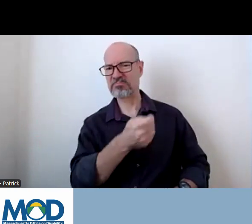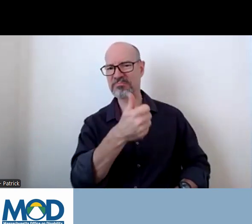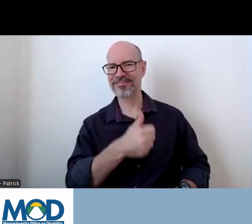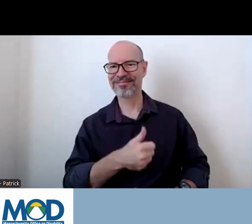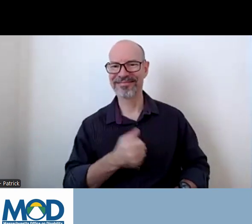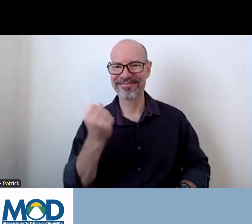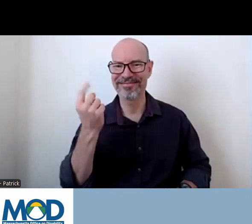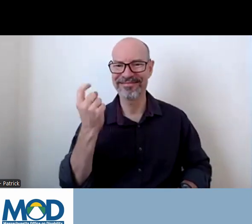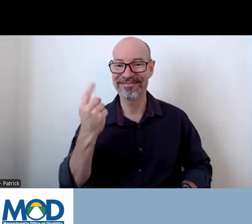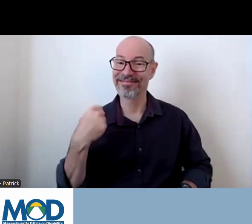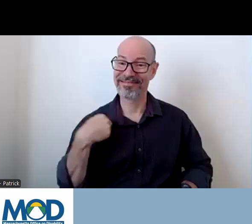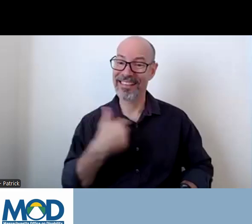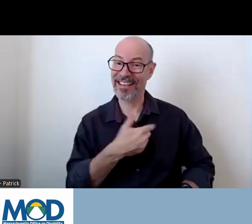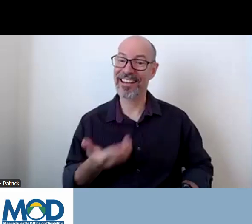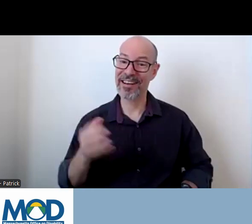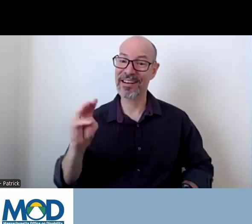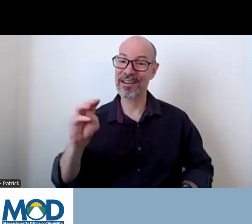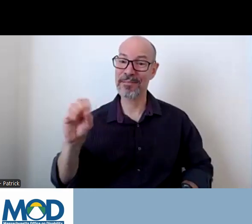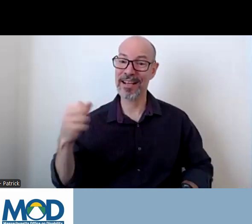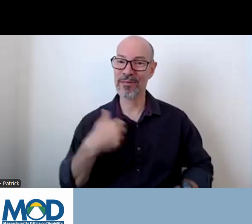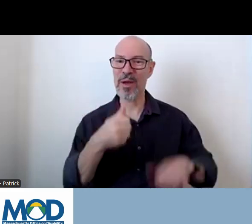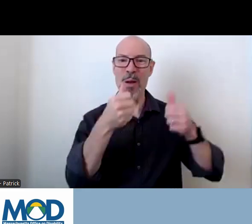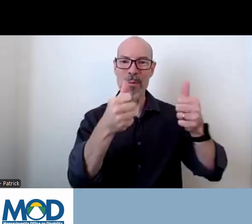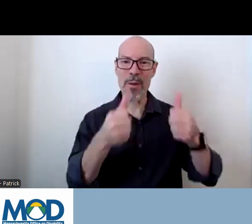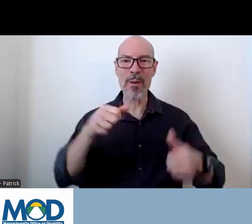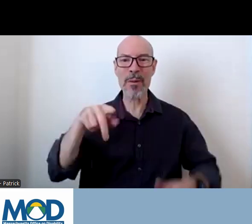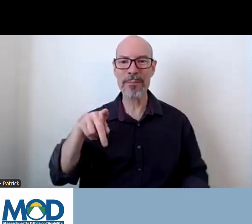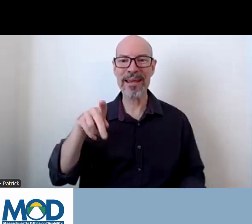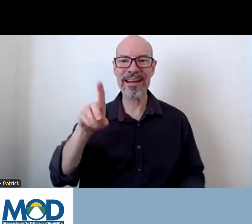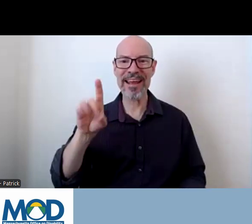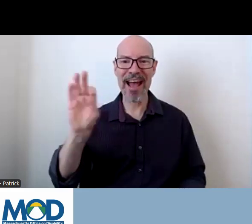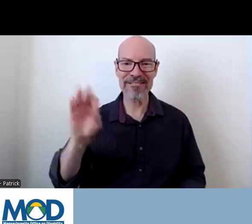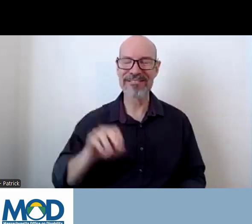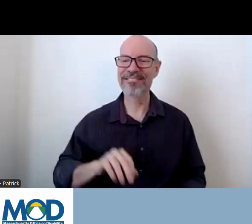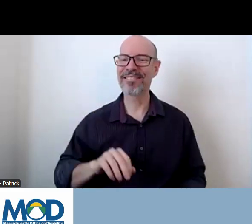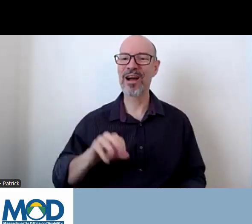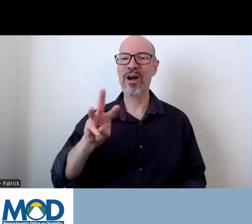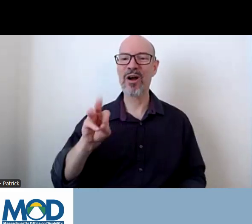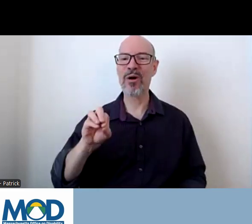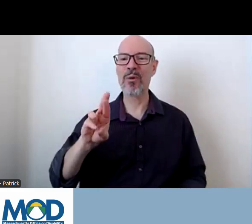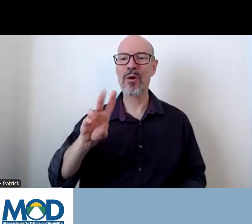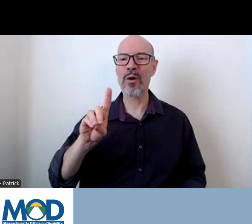I know we love, at least here in the state, we love to post PDFs and Word processing